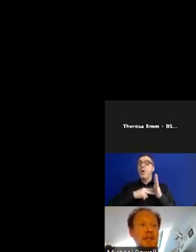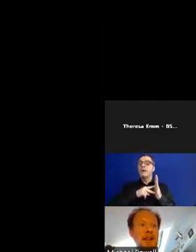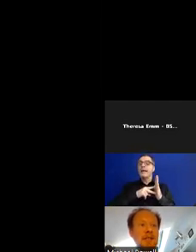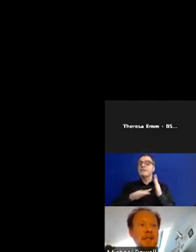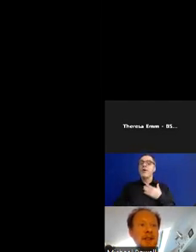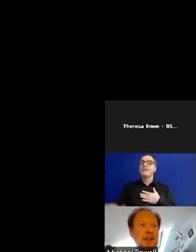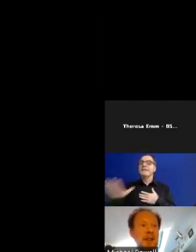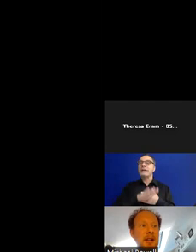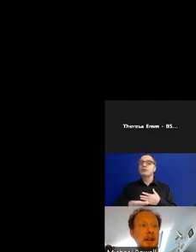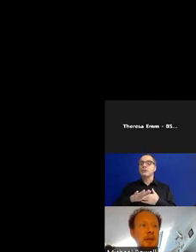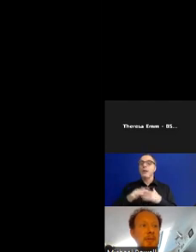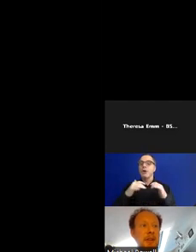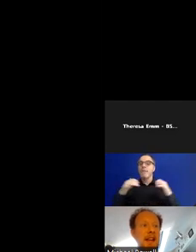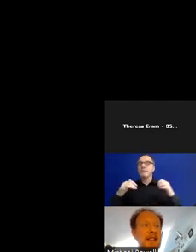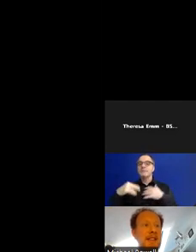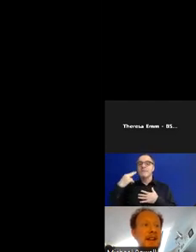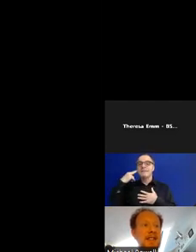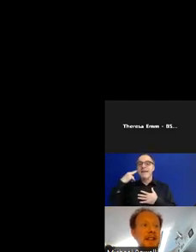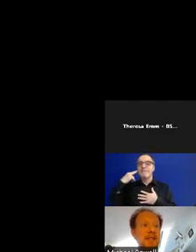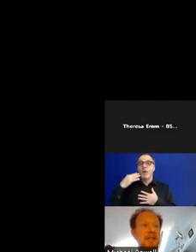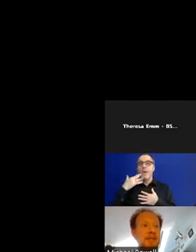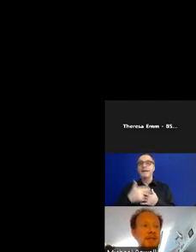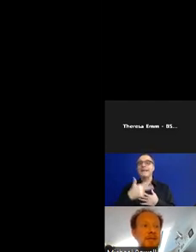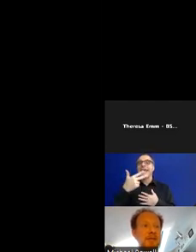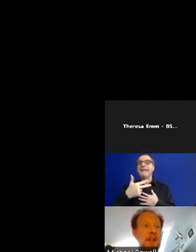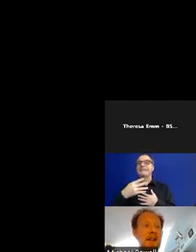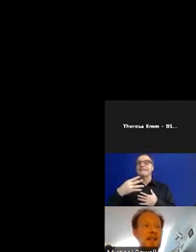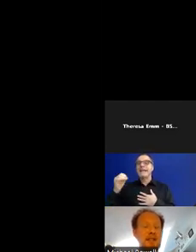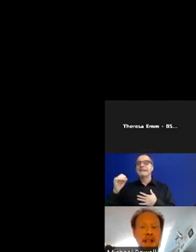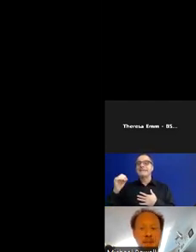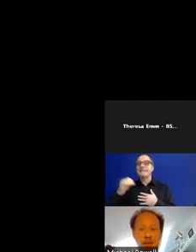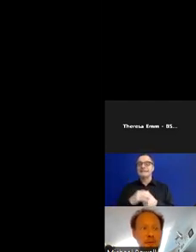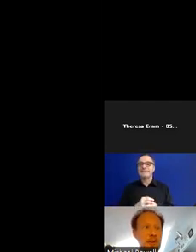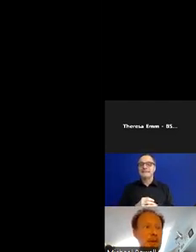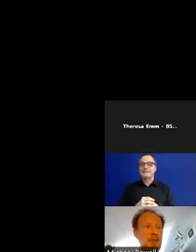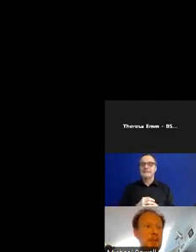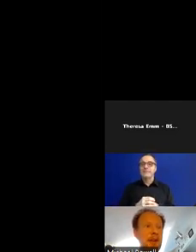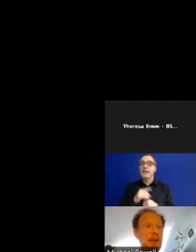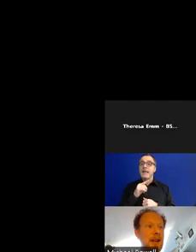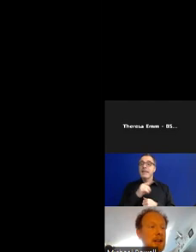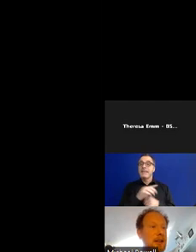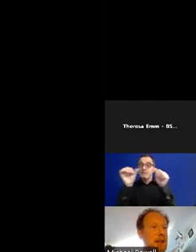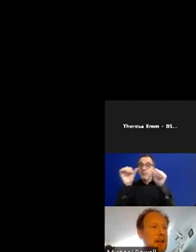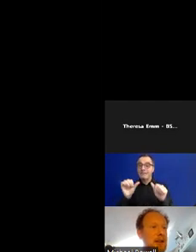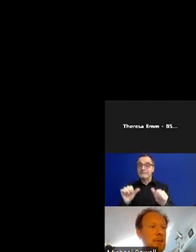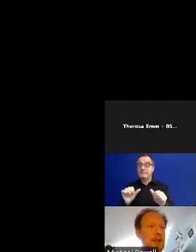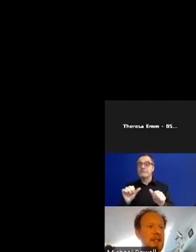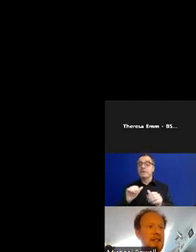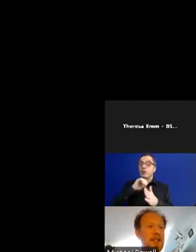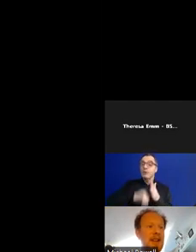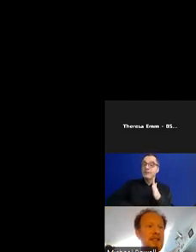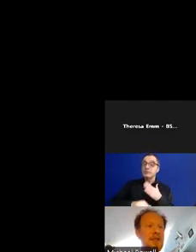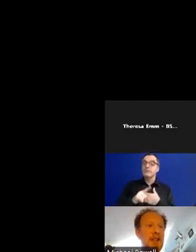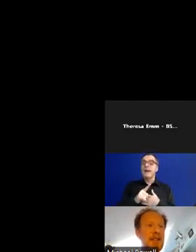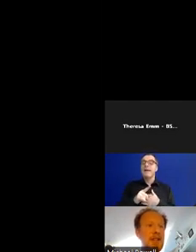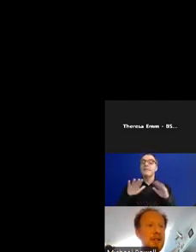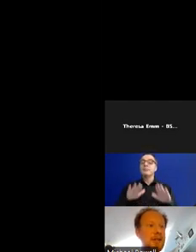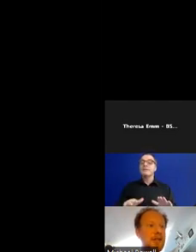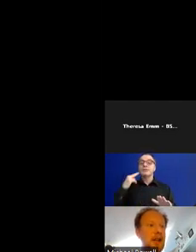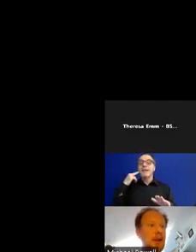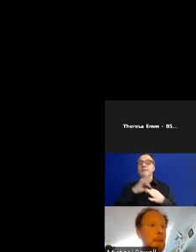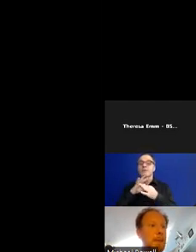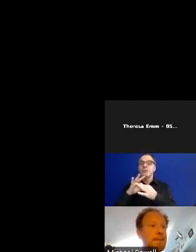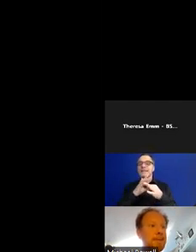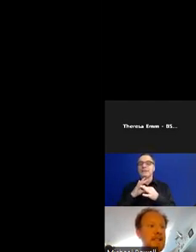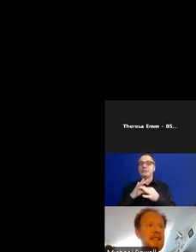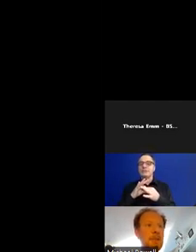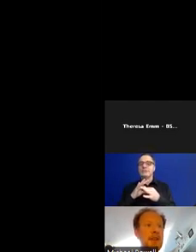Adult Deaf in 1890. This bust was commission by the British Deaf Association to celebrate